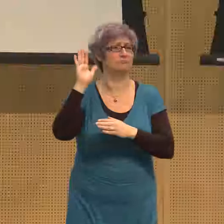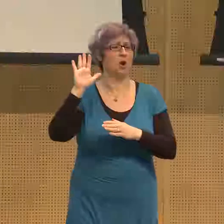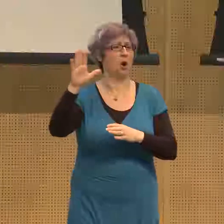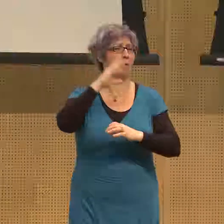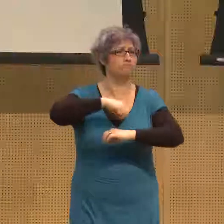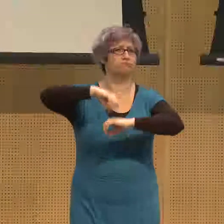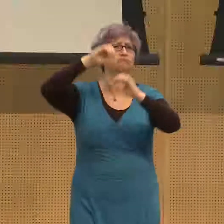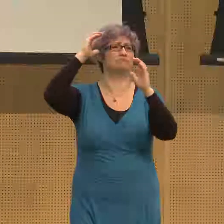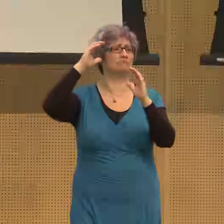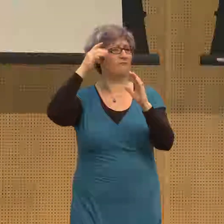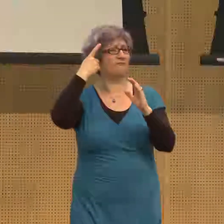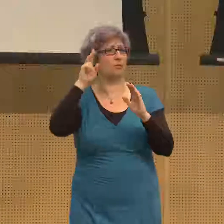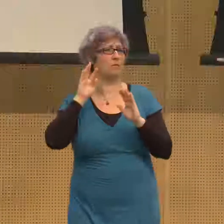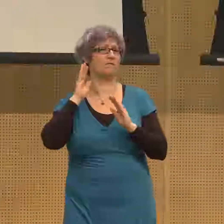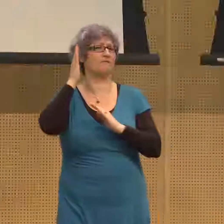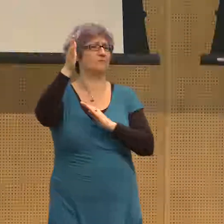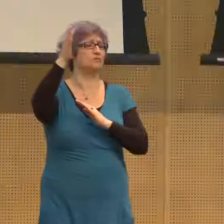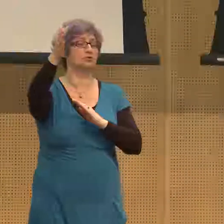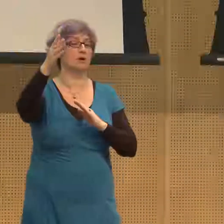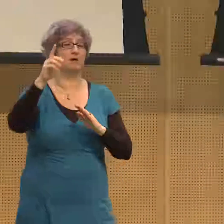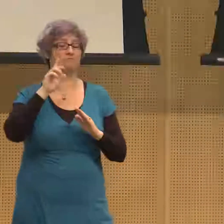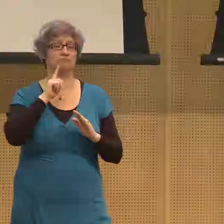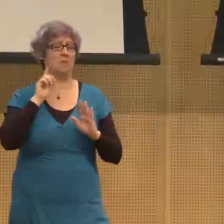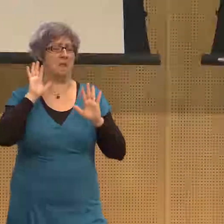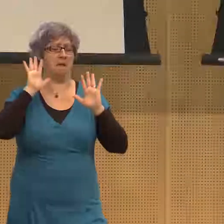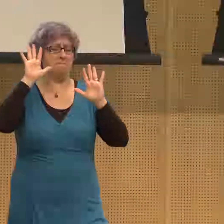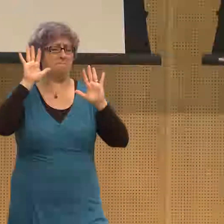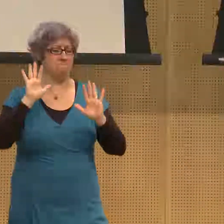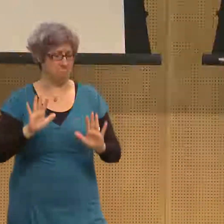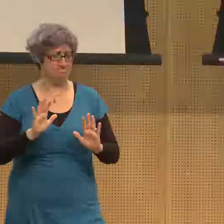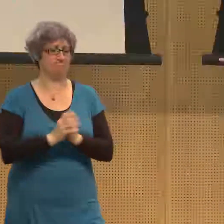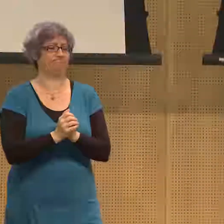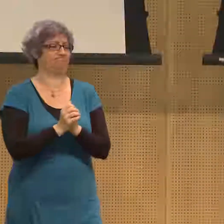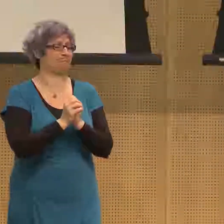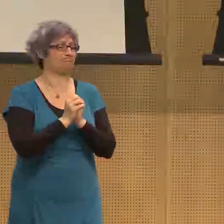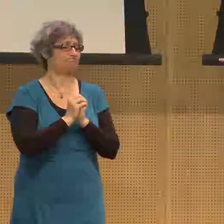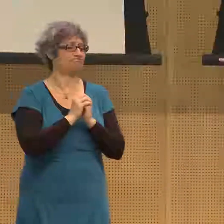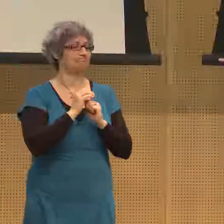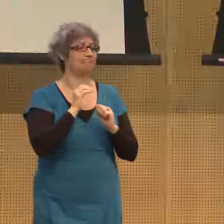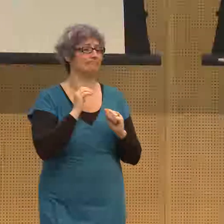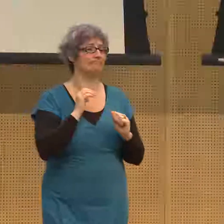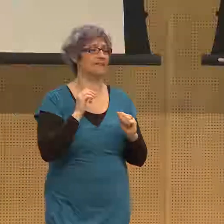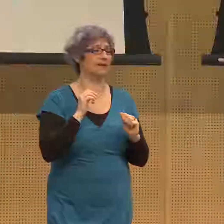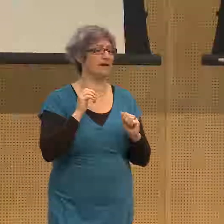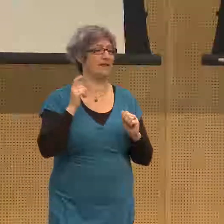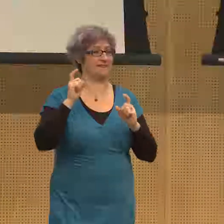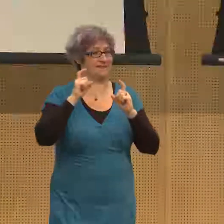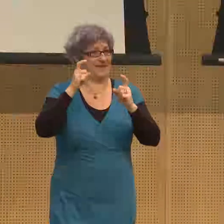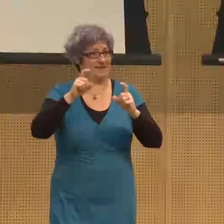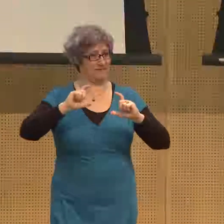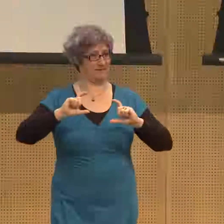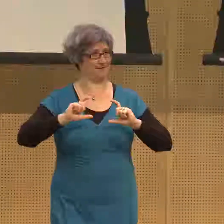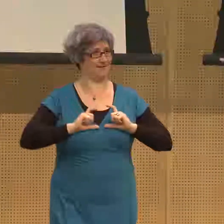They had a special lunch presentation, and it was just wonderful.